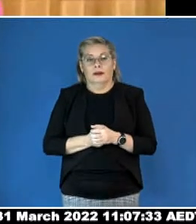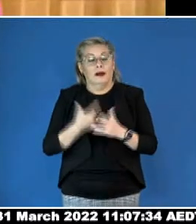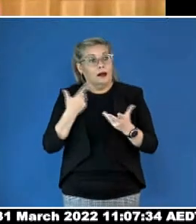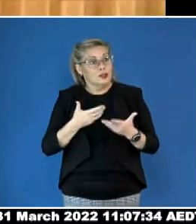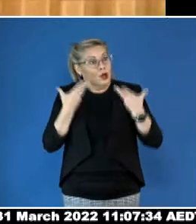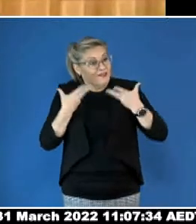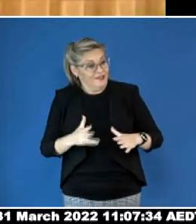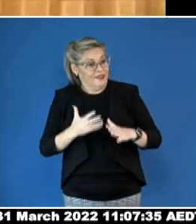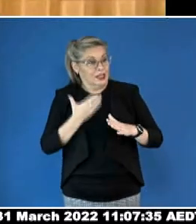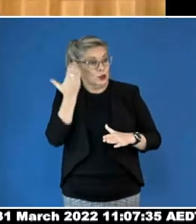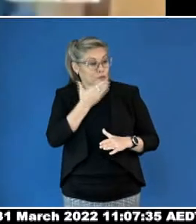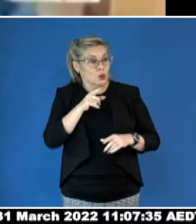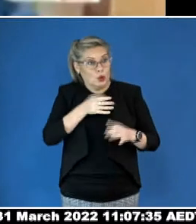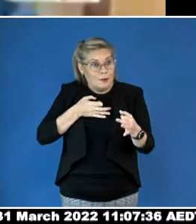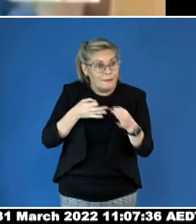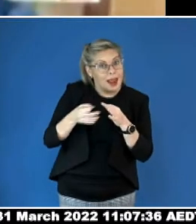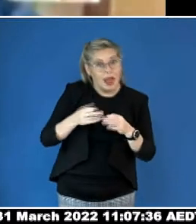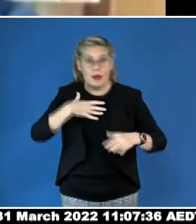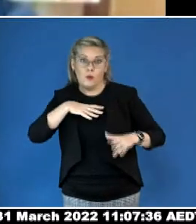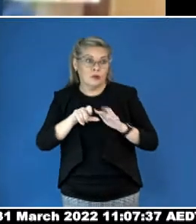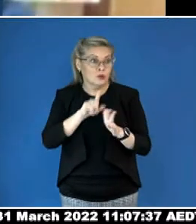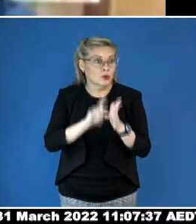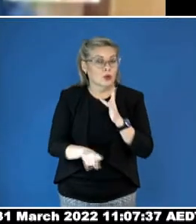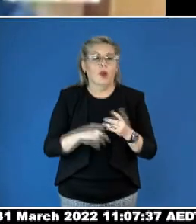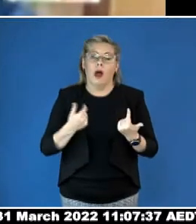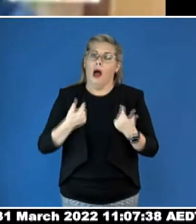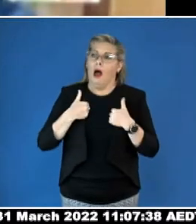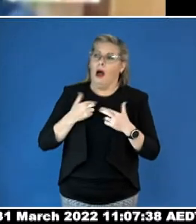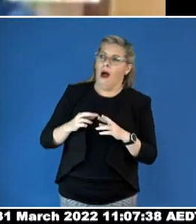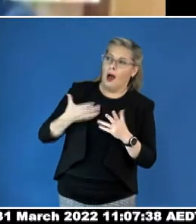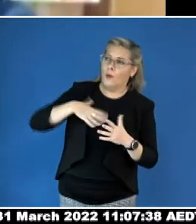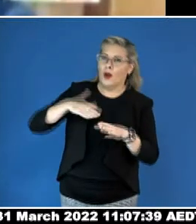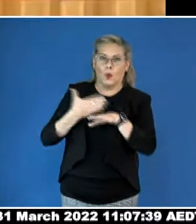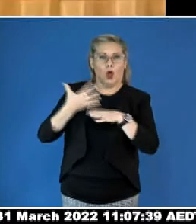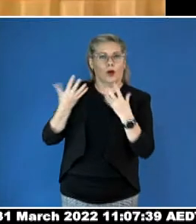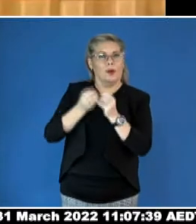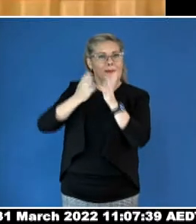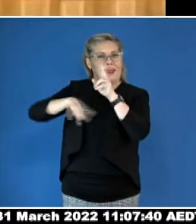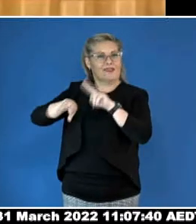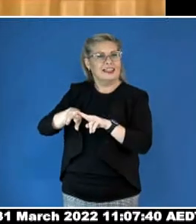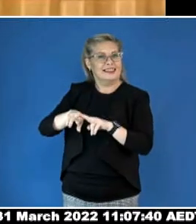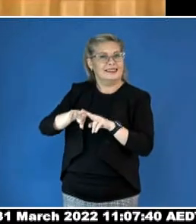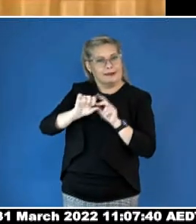Basically work with mum and dad. And -- MS EASTMAN: And so when you are talking about going to respite, what can you